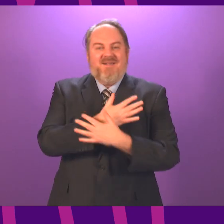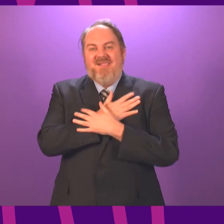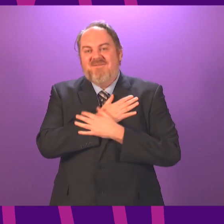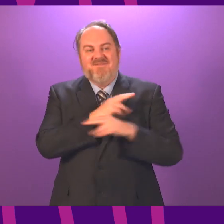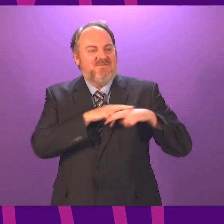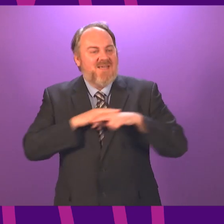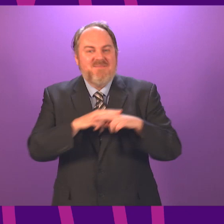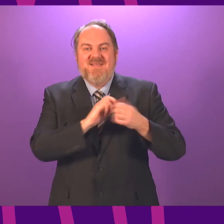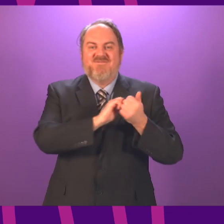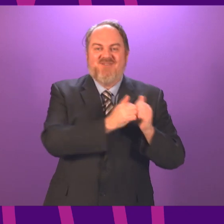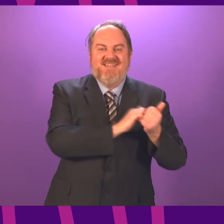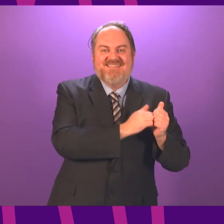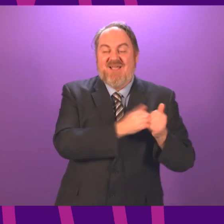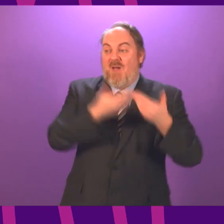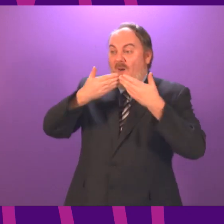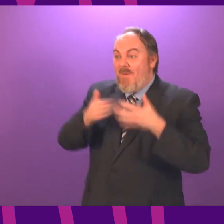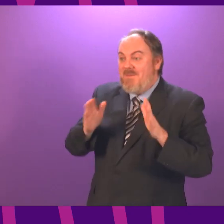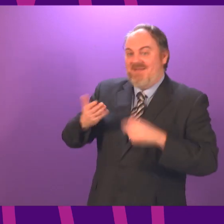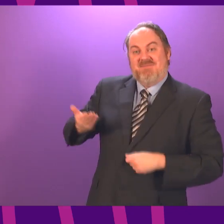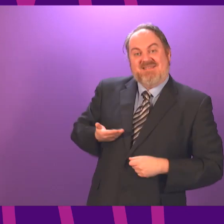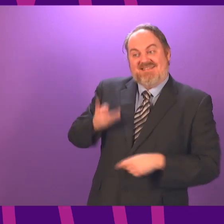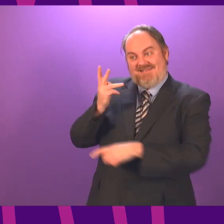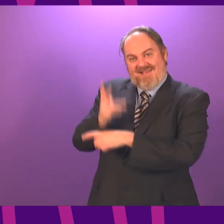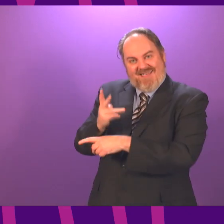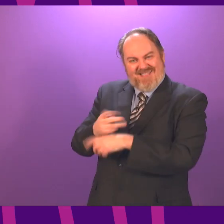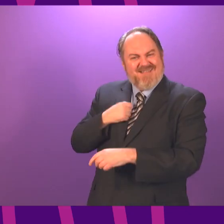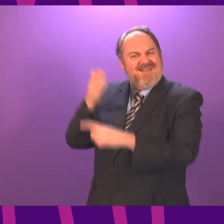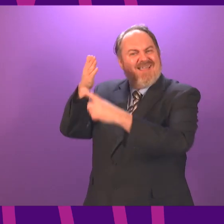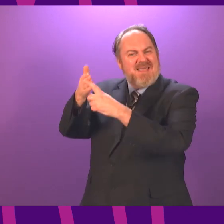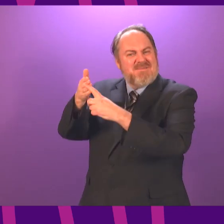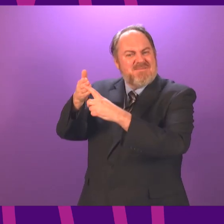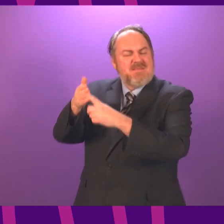we are much closer to that, largely because of the vaccination programme, than we have